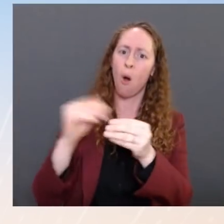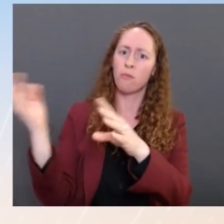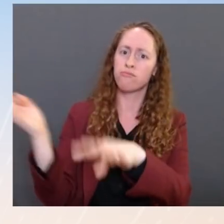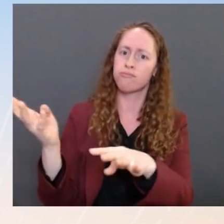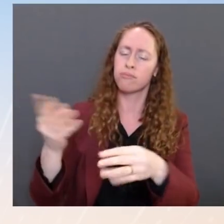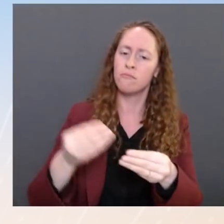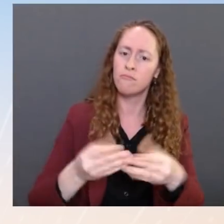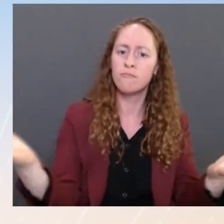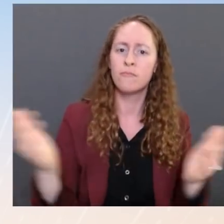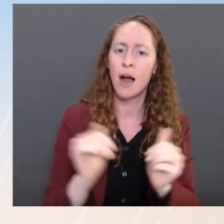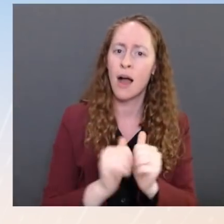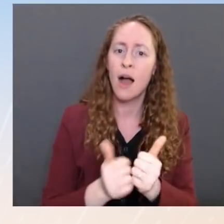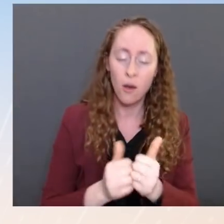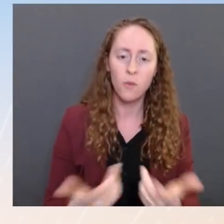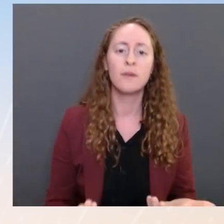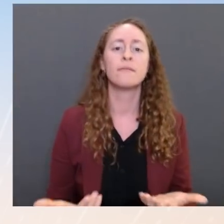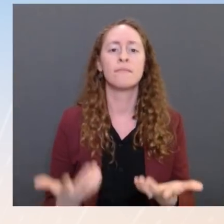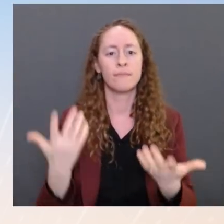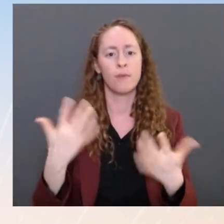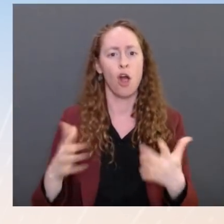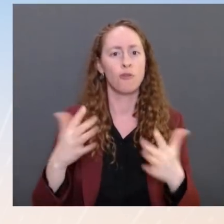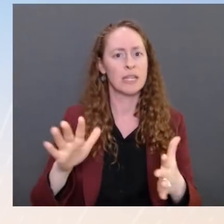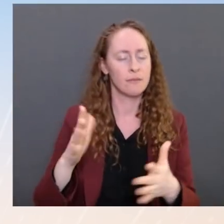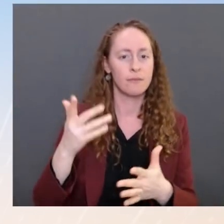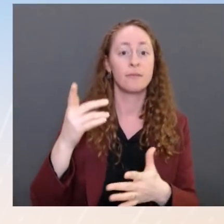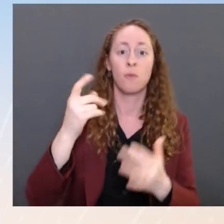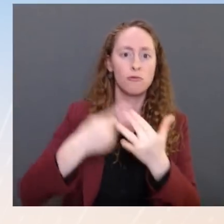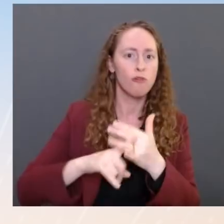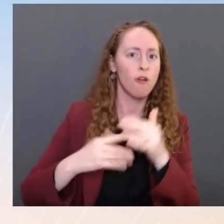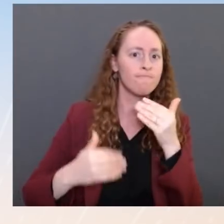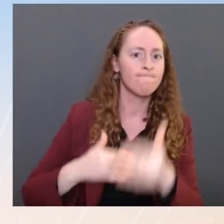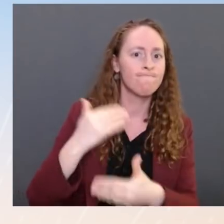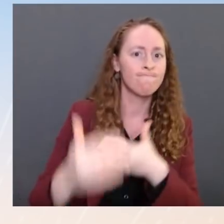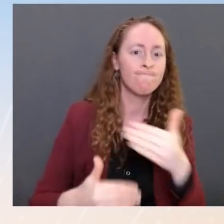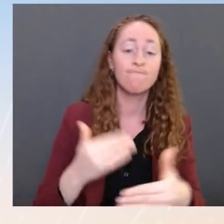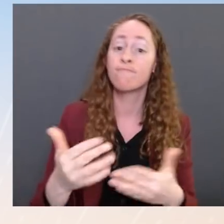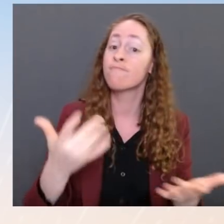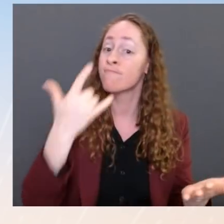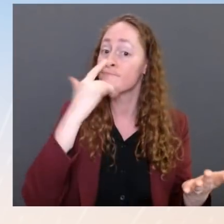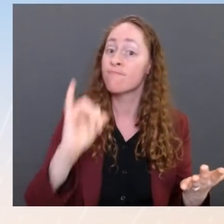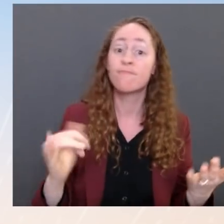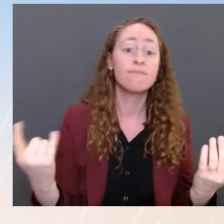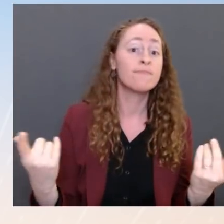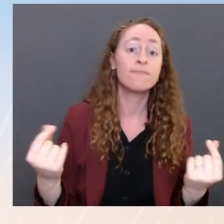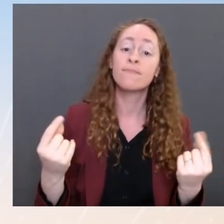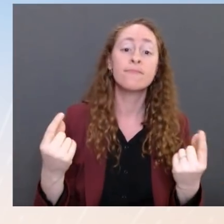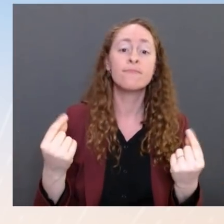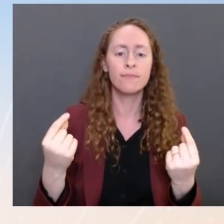without compromising safety. These steps include cutting red tape to get more infant formula to store shelves quicker